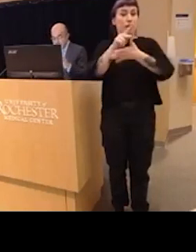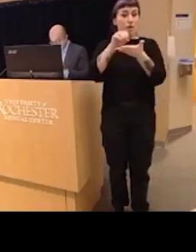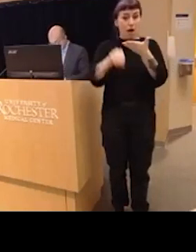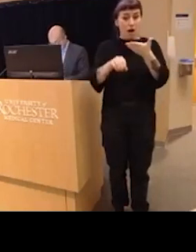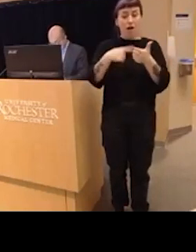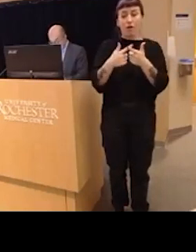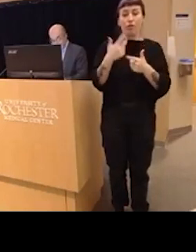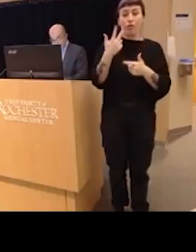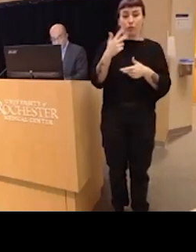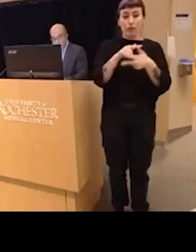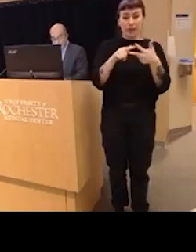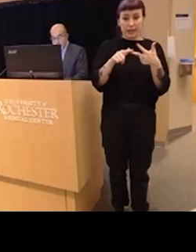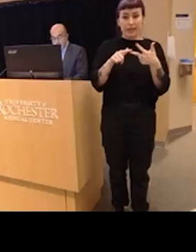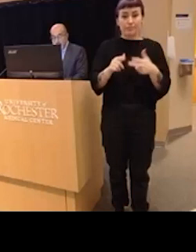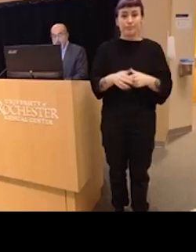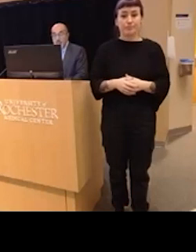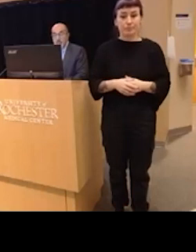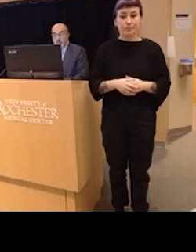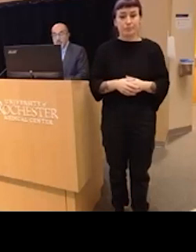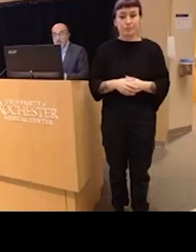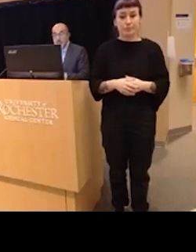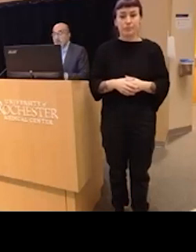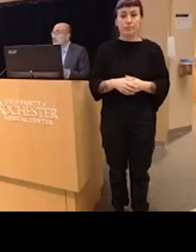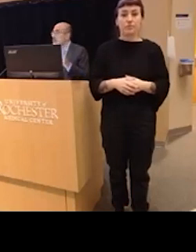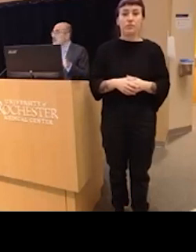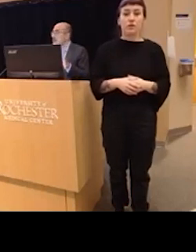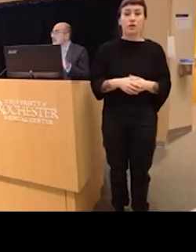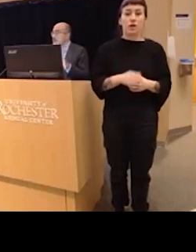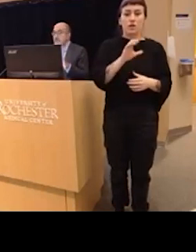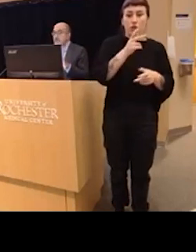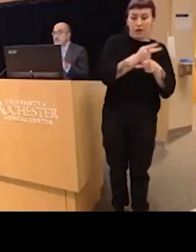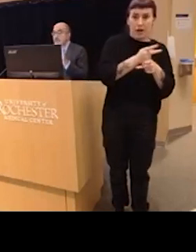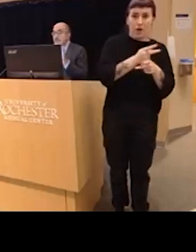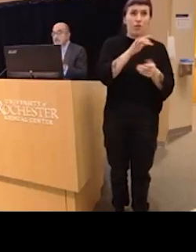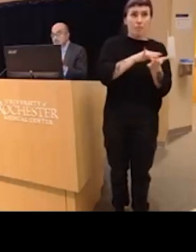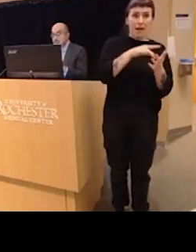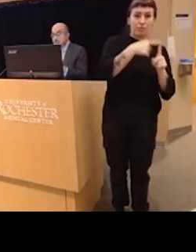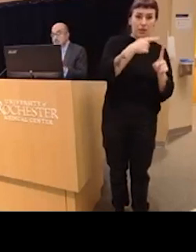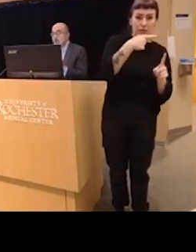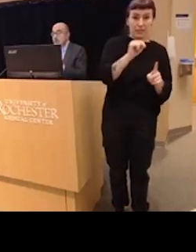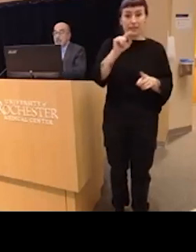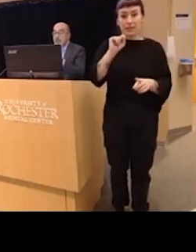these three groups right so you had conservative care which is a meds plus PT steroids only or all